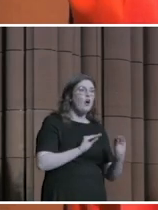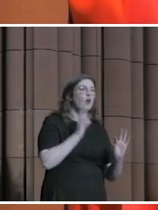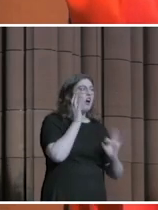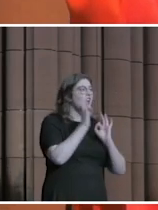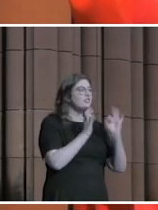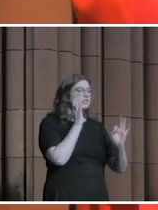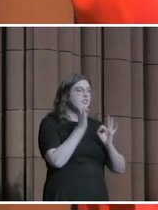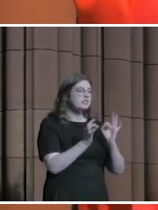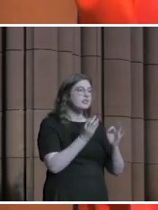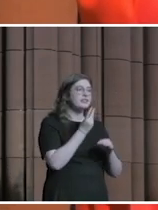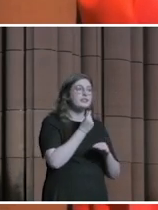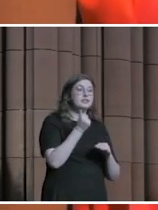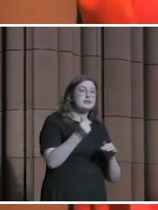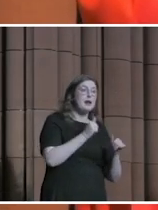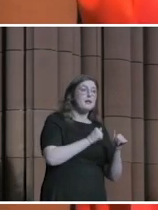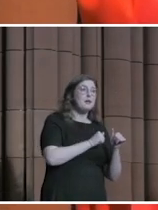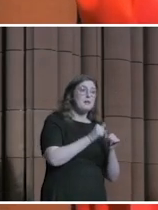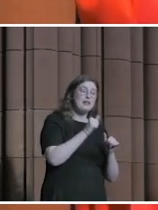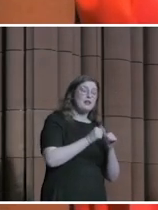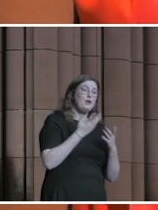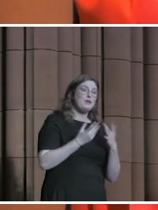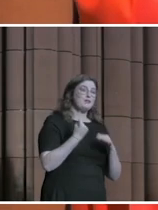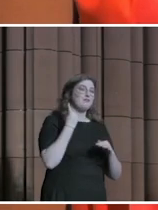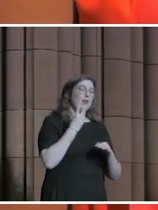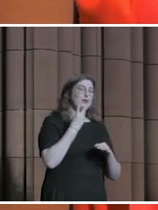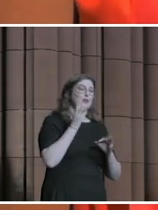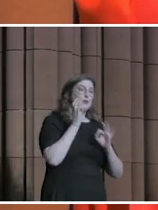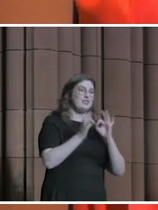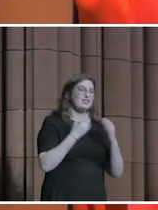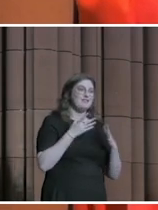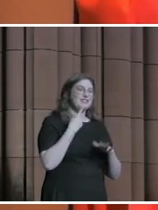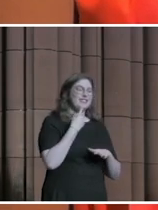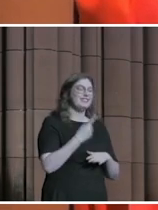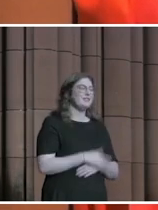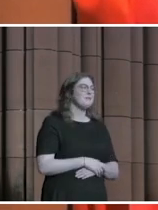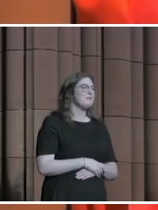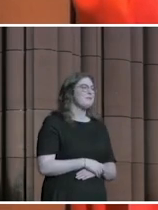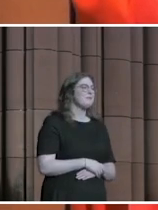Some of them a bit better than the two that I've just mentioned. Before I went to university